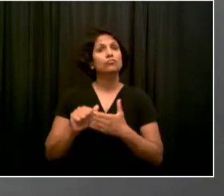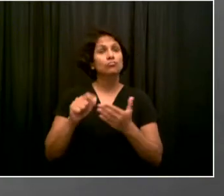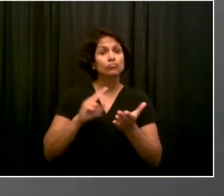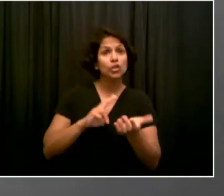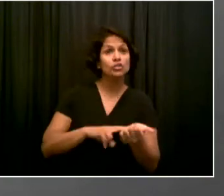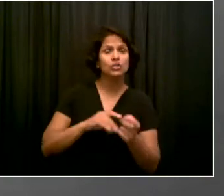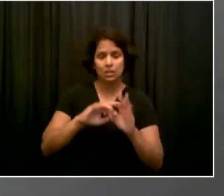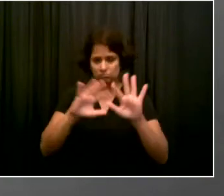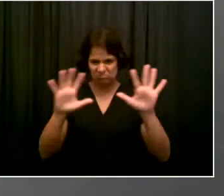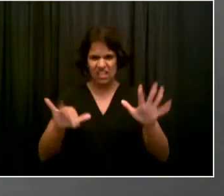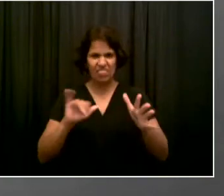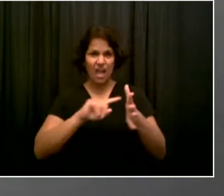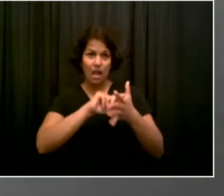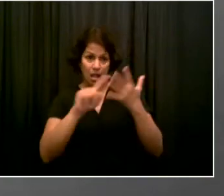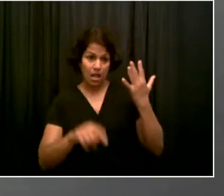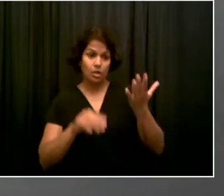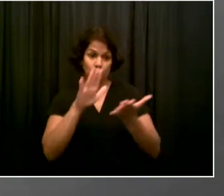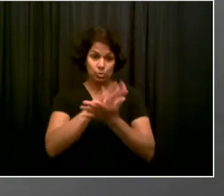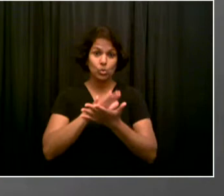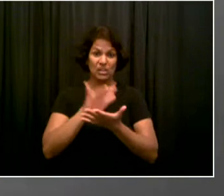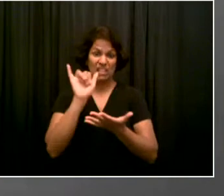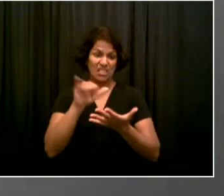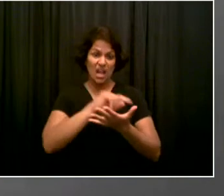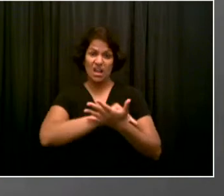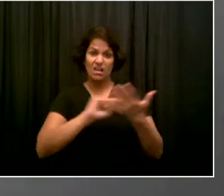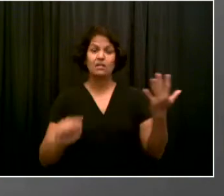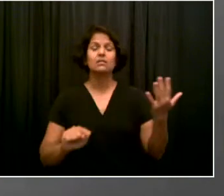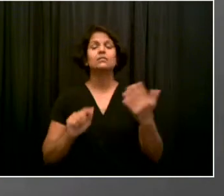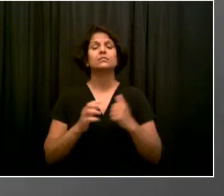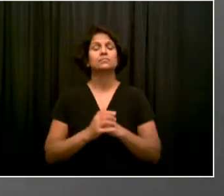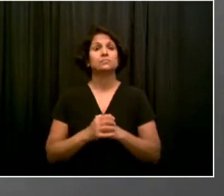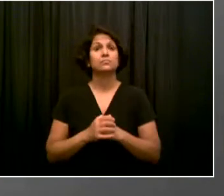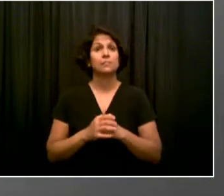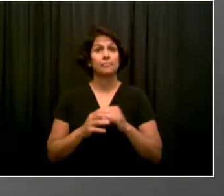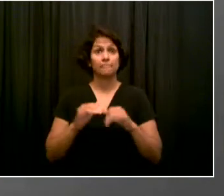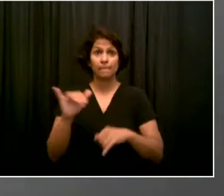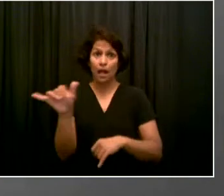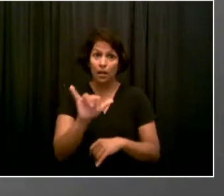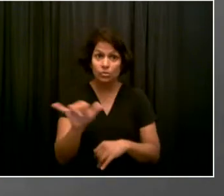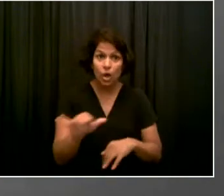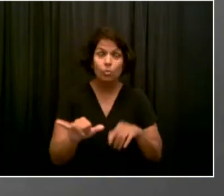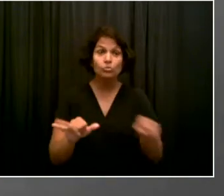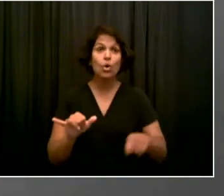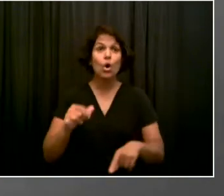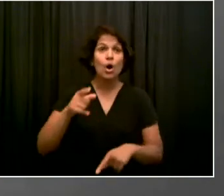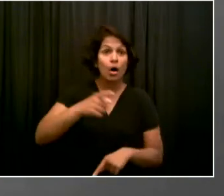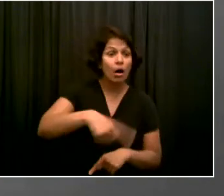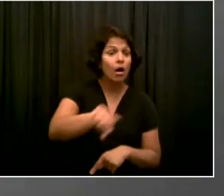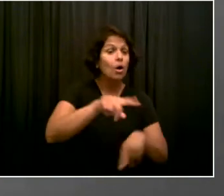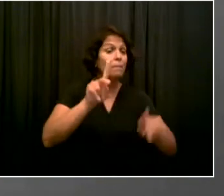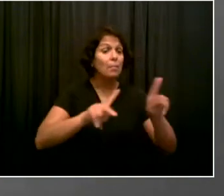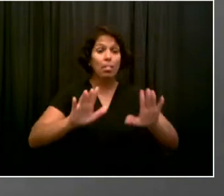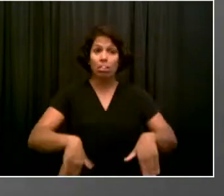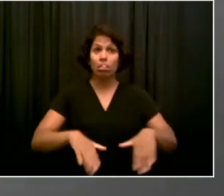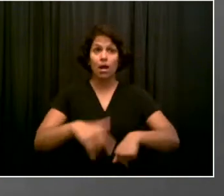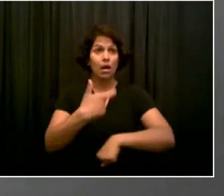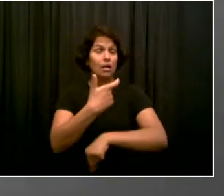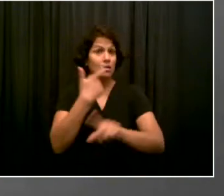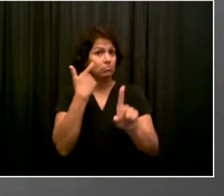YORK CITY FOR HOSPITALS, TRANSIT, CONCRETE SETTINGS